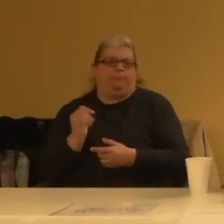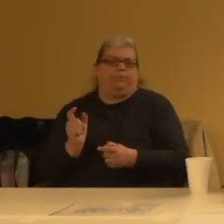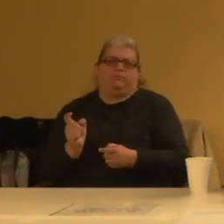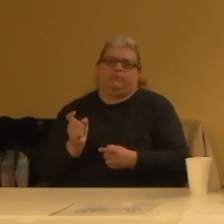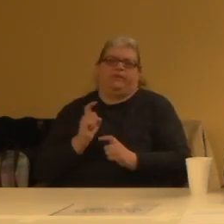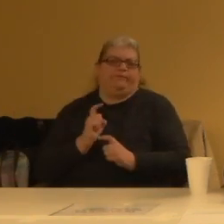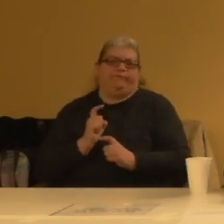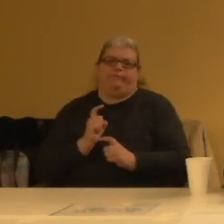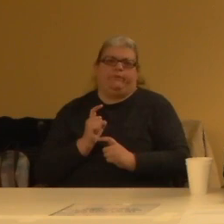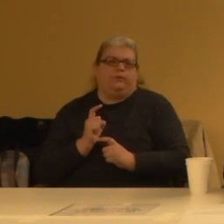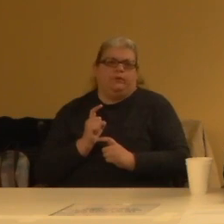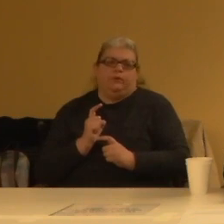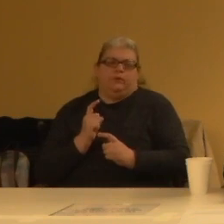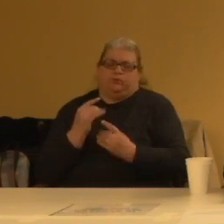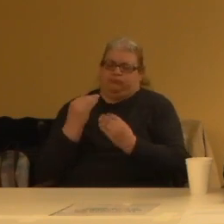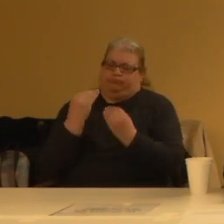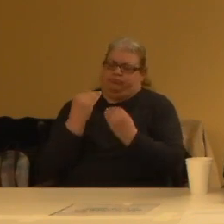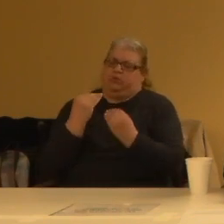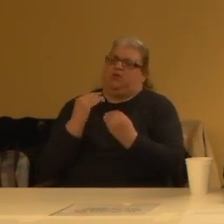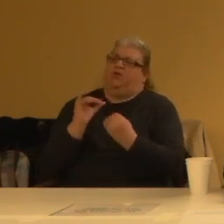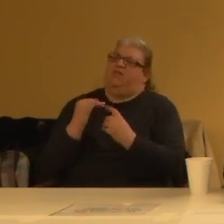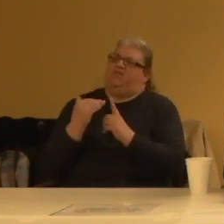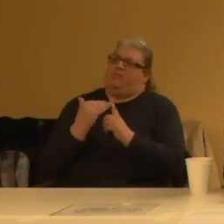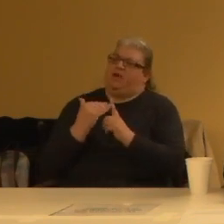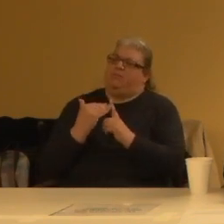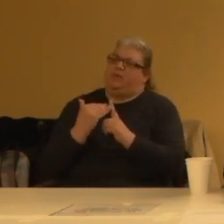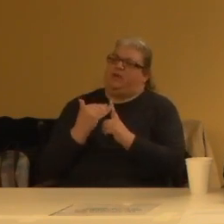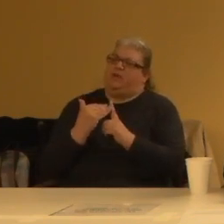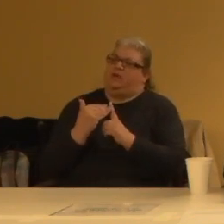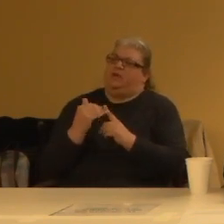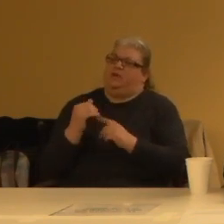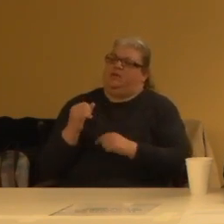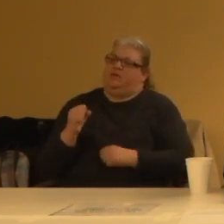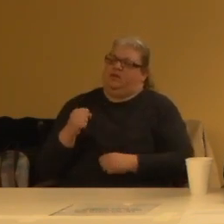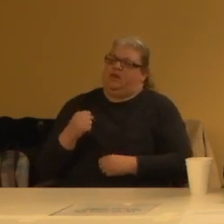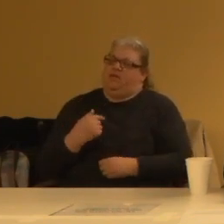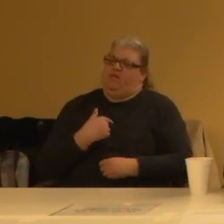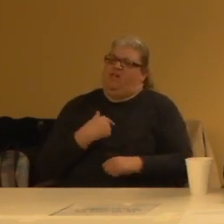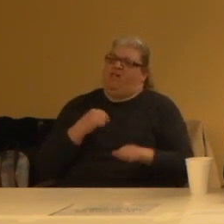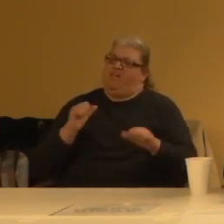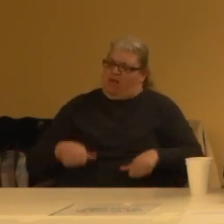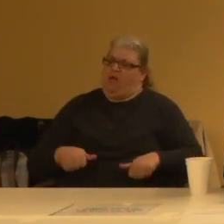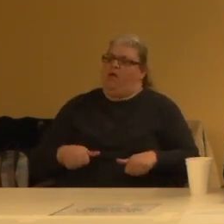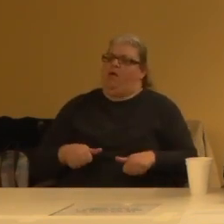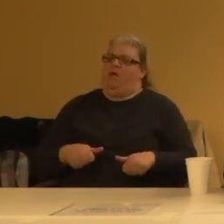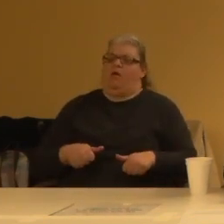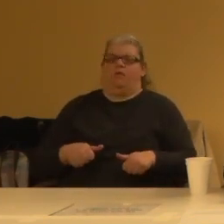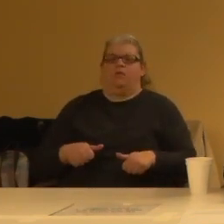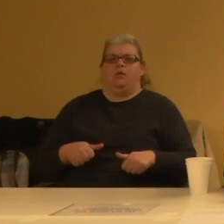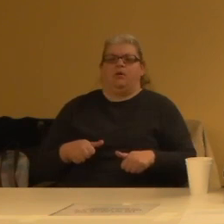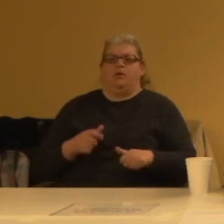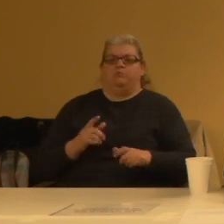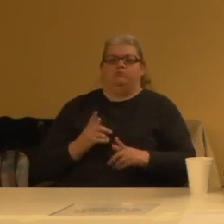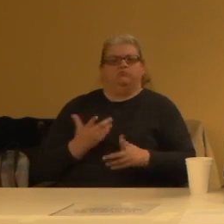you is to remind you, you actually have agency. You know what I'm saying? All right, I'm done.